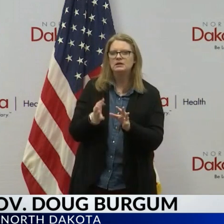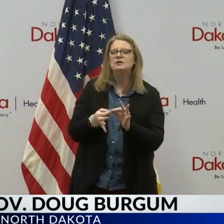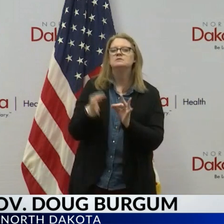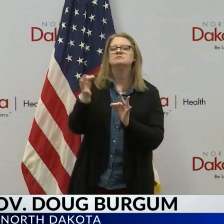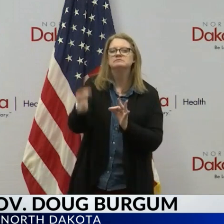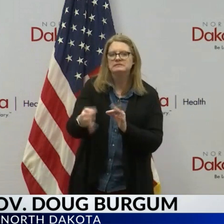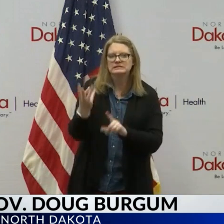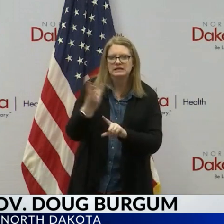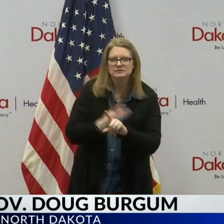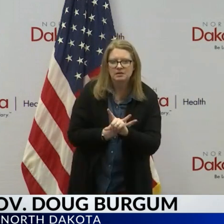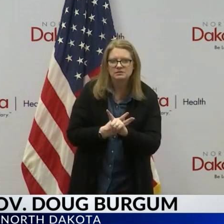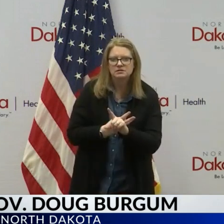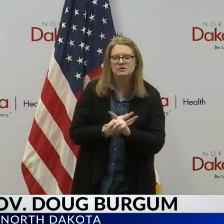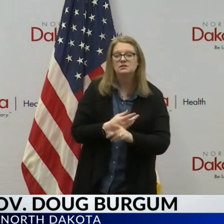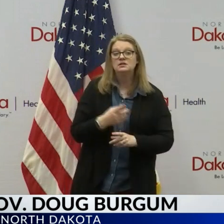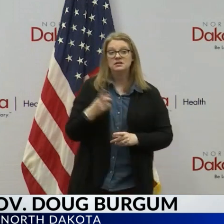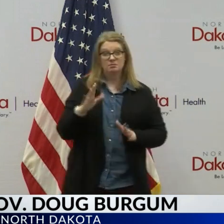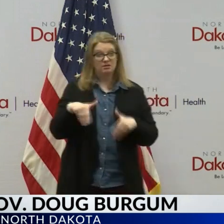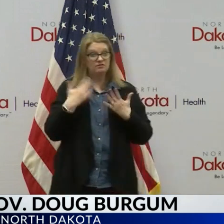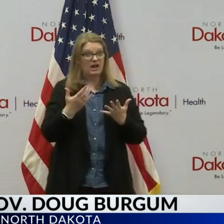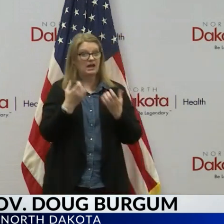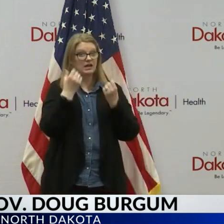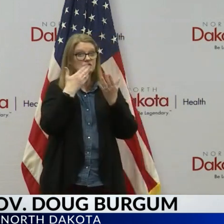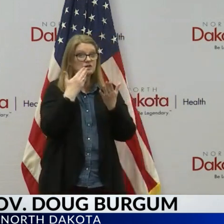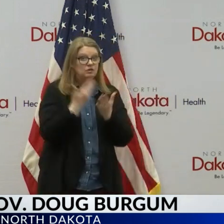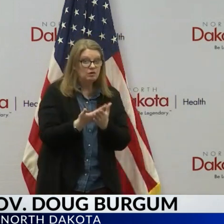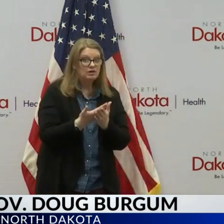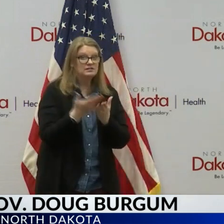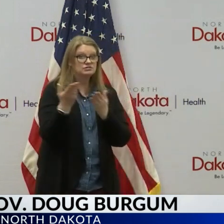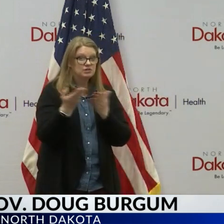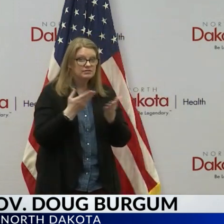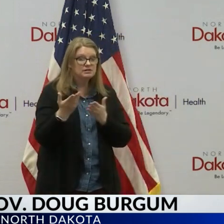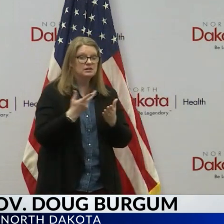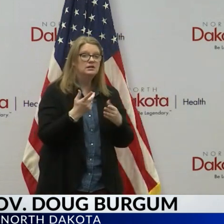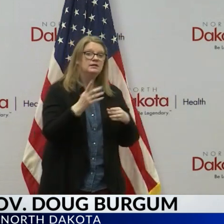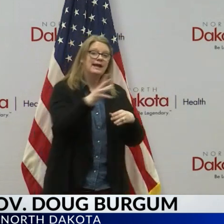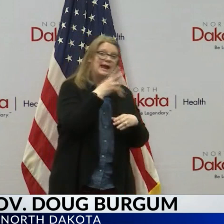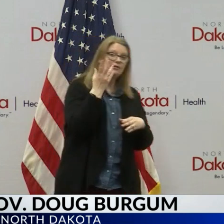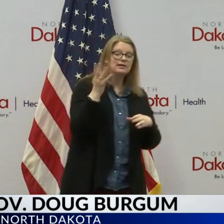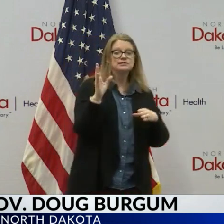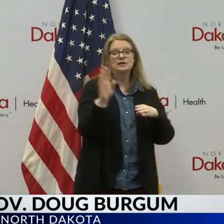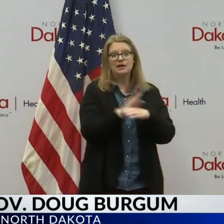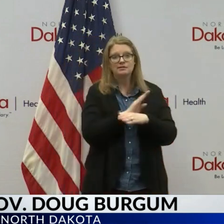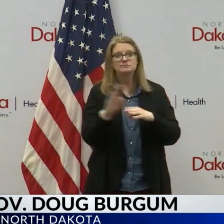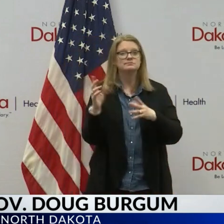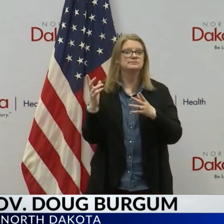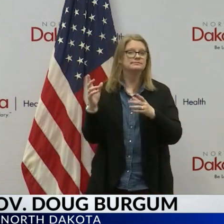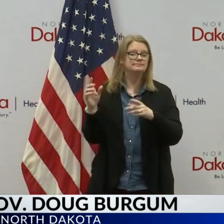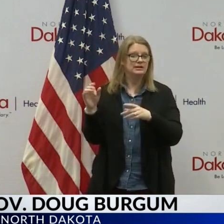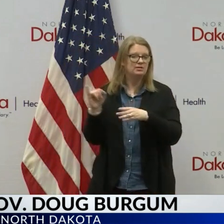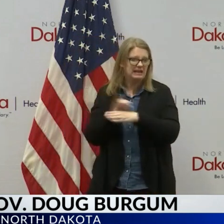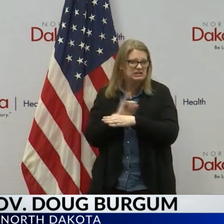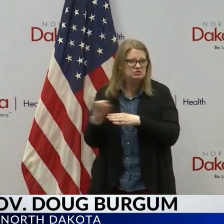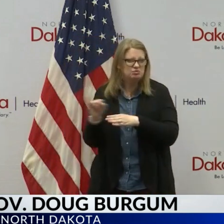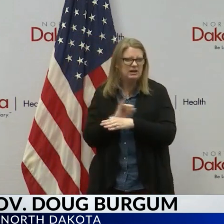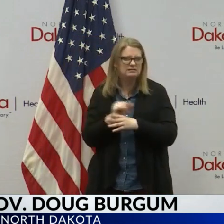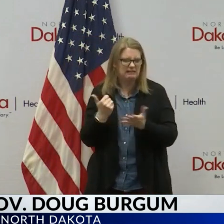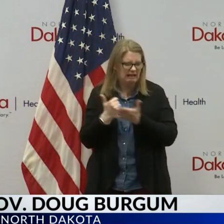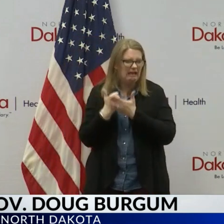ROAR ROWERS. DEFERRED THEIR PAYMENT FOR SIX MONTHS AND AGAIN THEIR MISSION IS TO DELIVER SOUND FINANCIAL